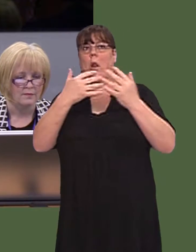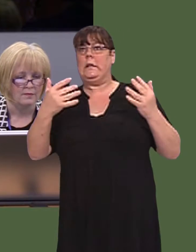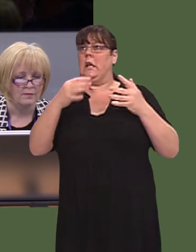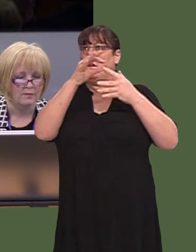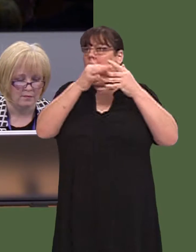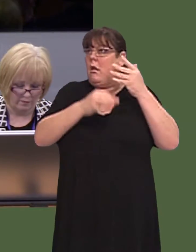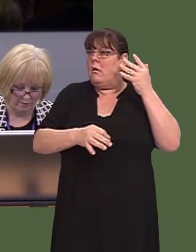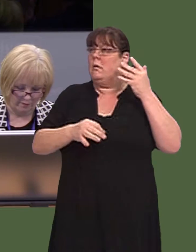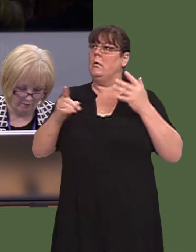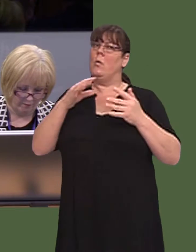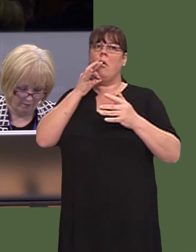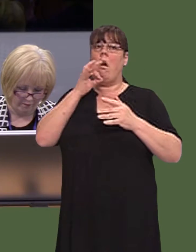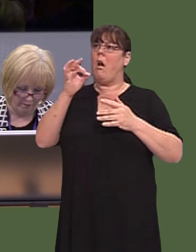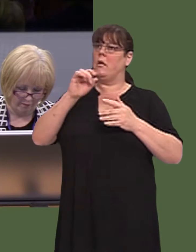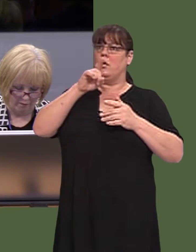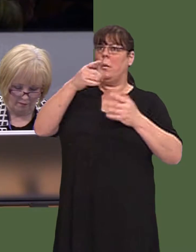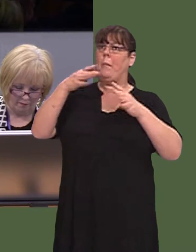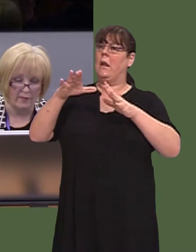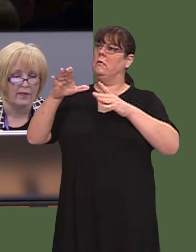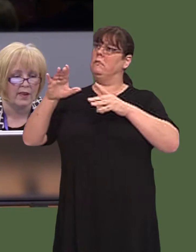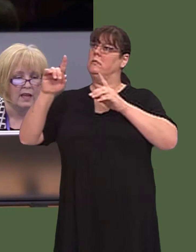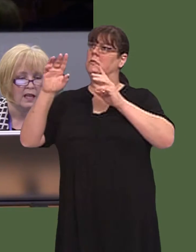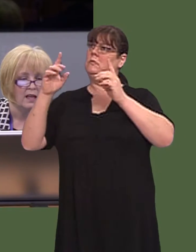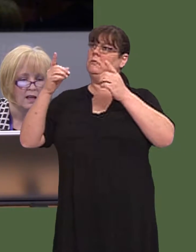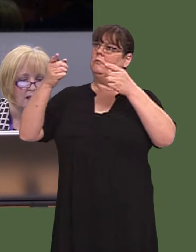I wonder, First Minister, what discussions you or your Cabinet colleagues have had with